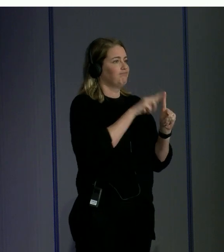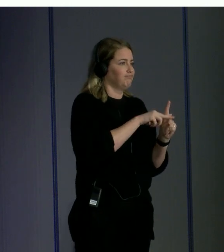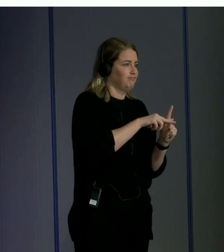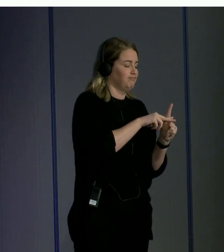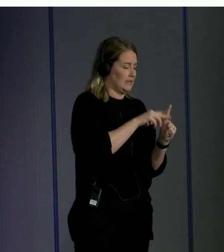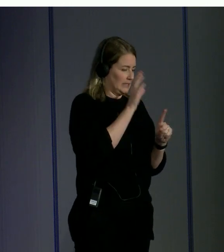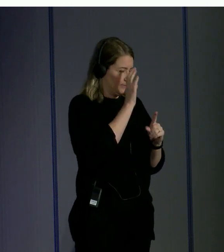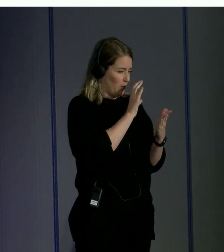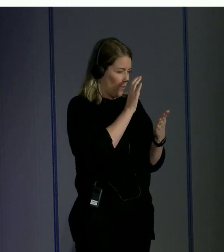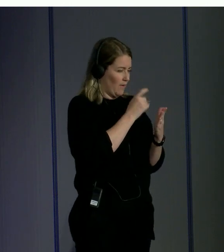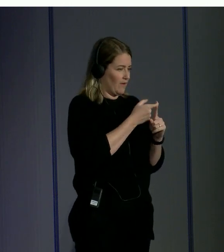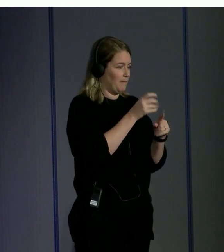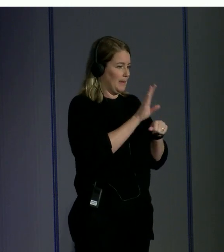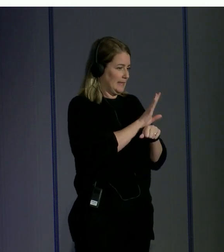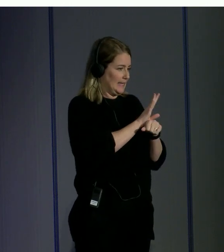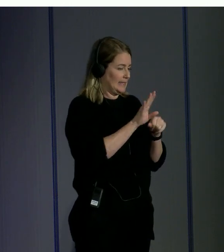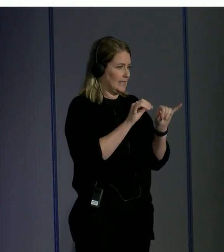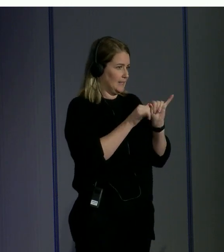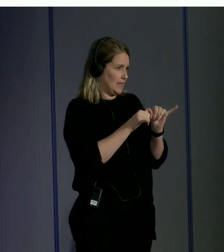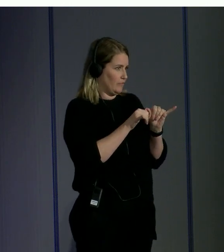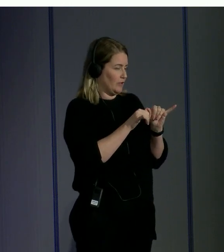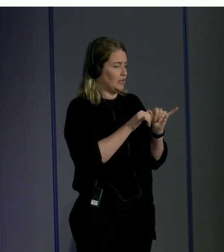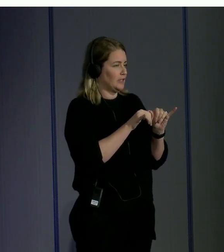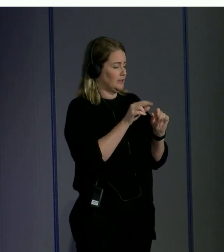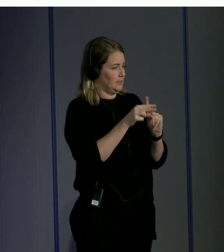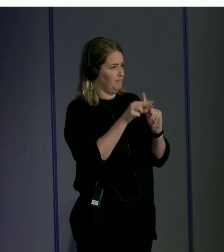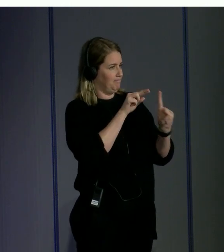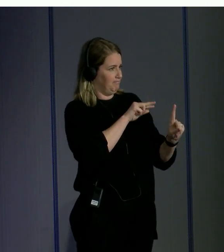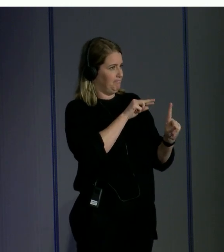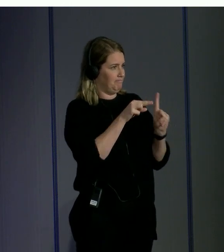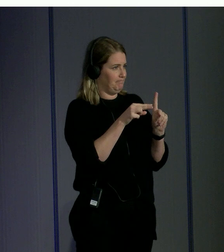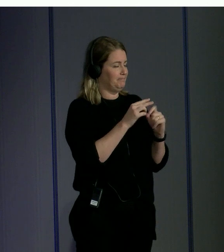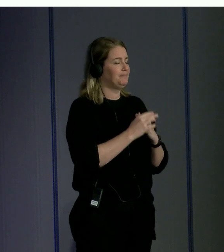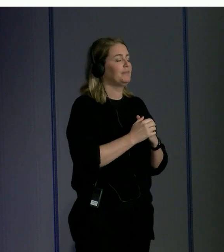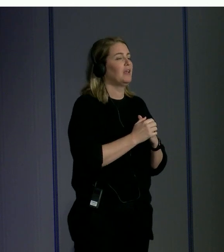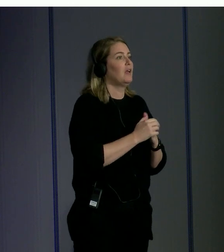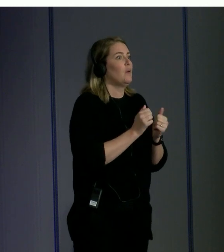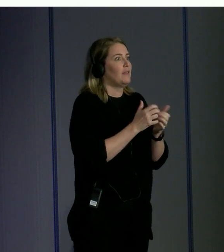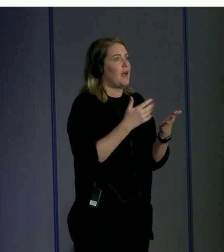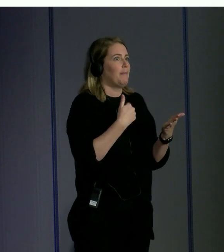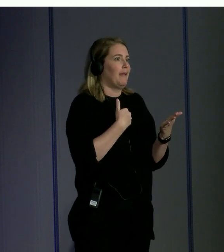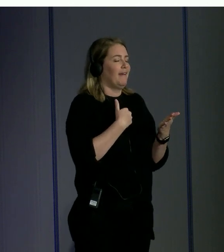a business and engineering evaluation point of view without me having to talk about those